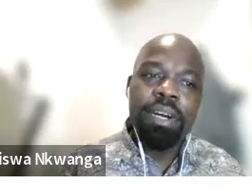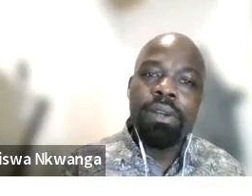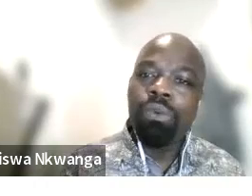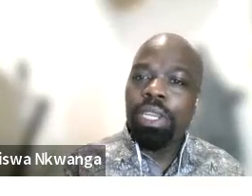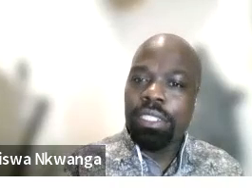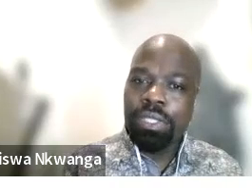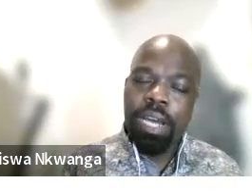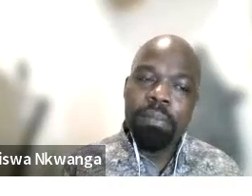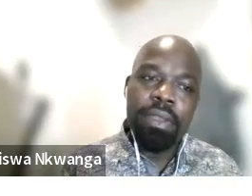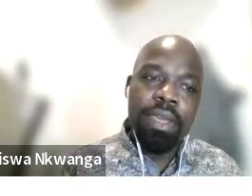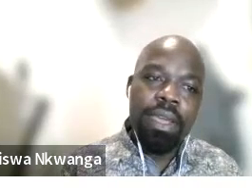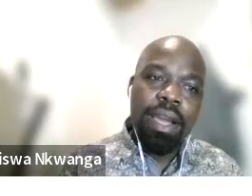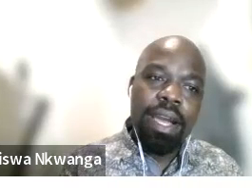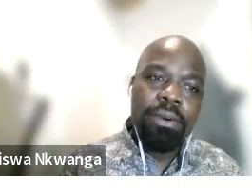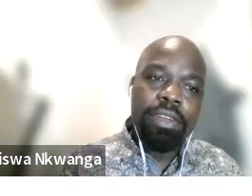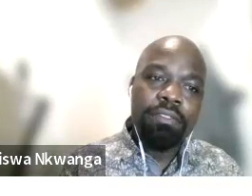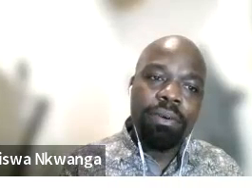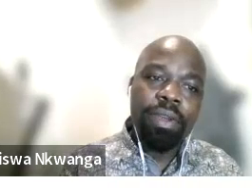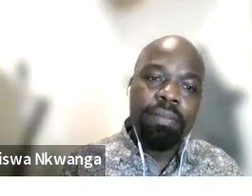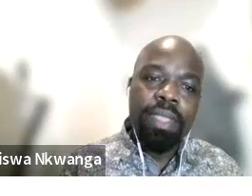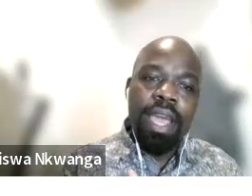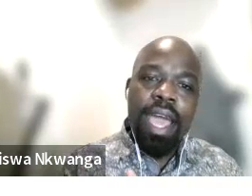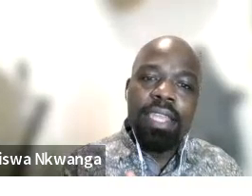about what needs to happen going forward.